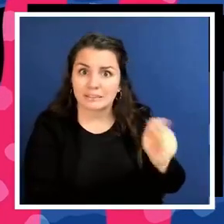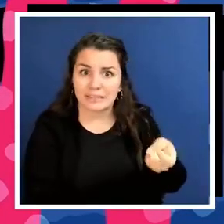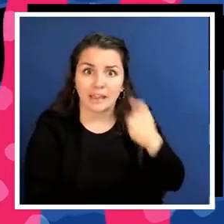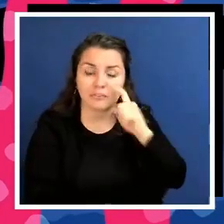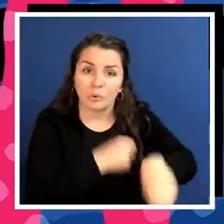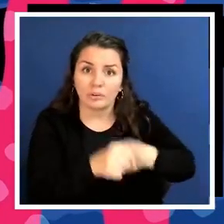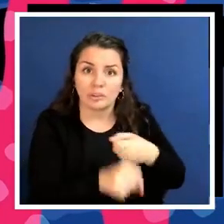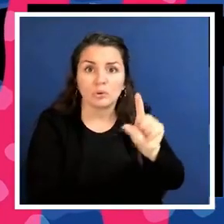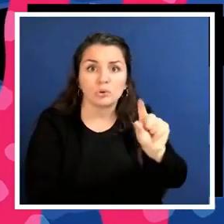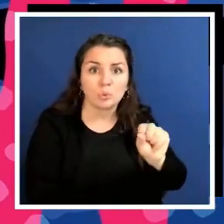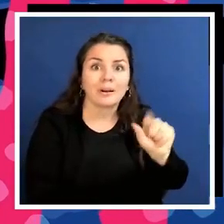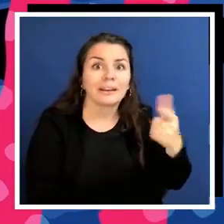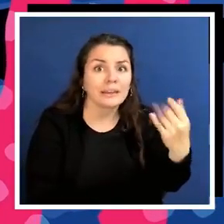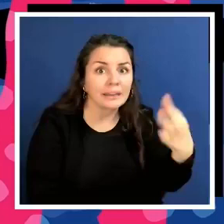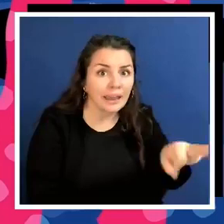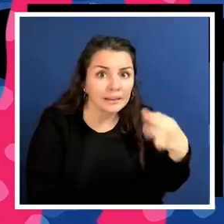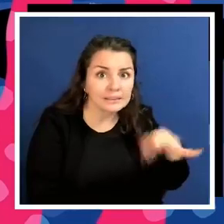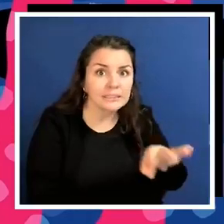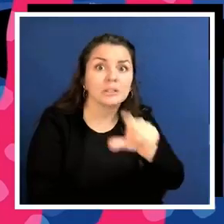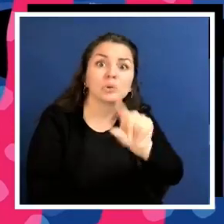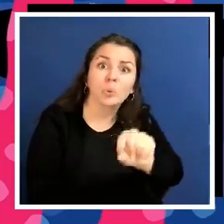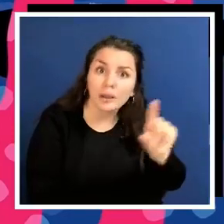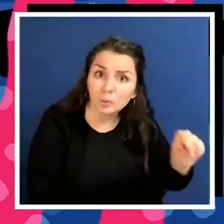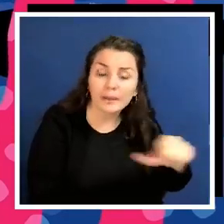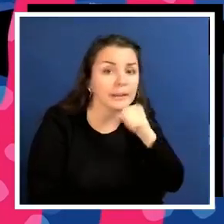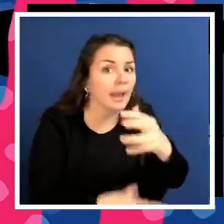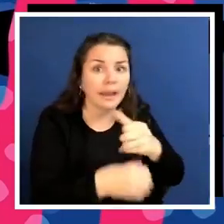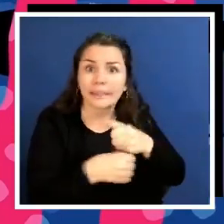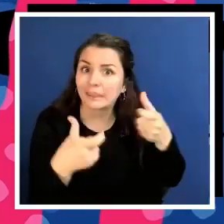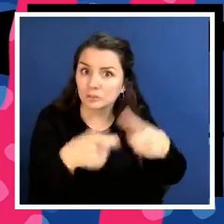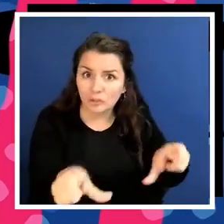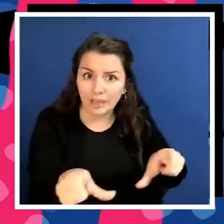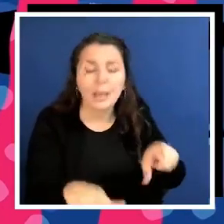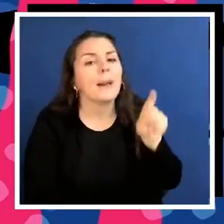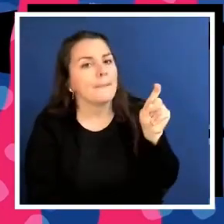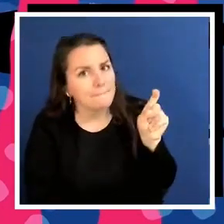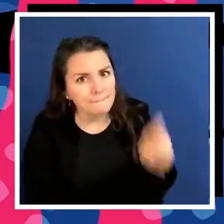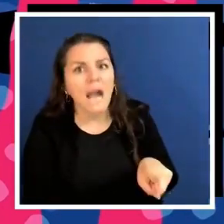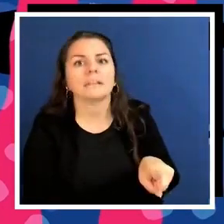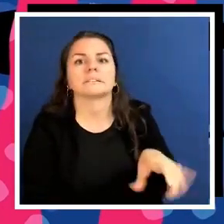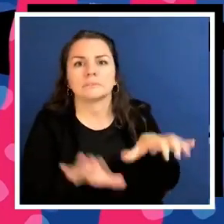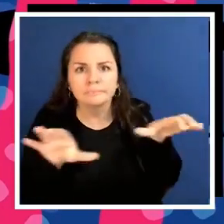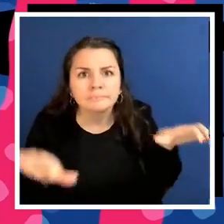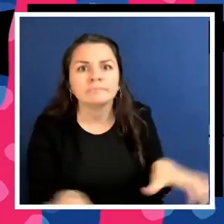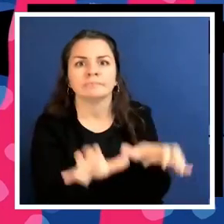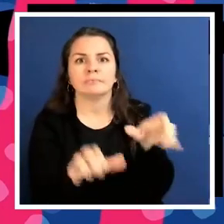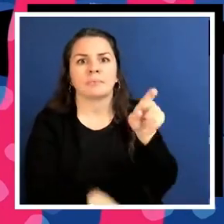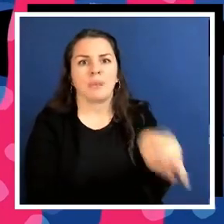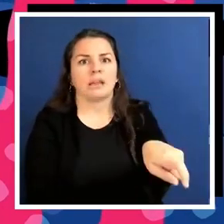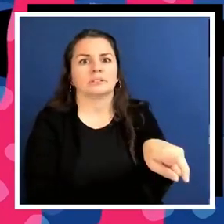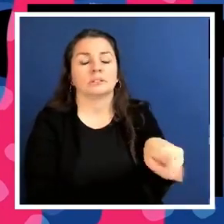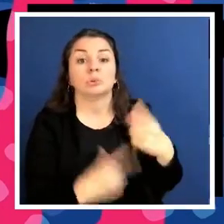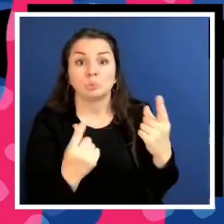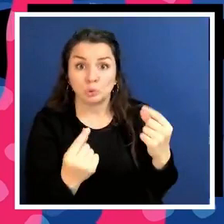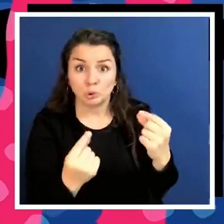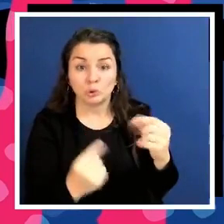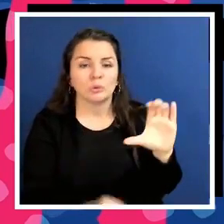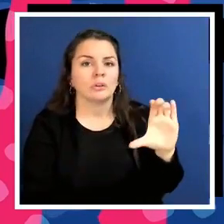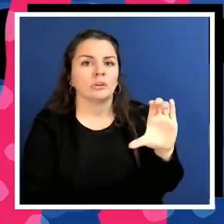CREDIT AUTOMATICALLY.